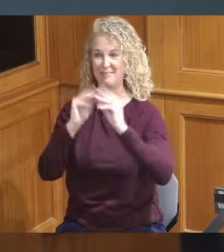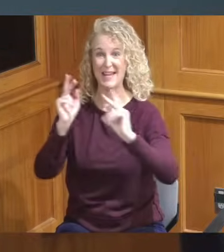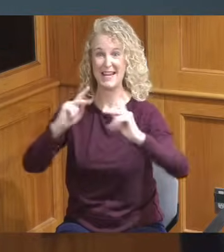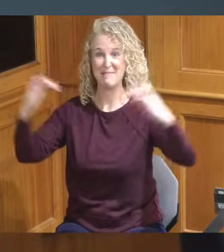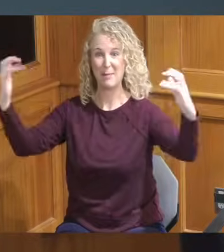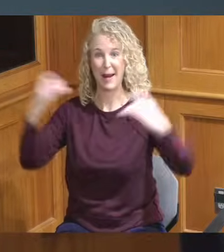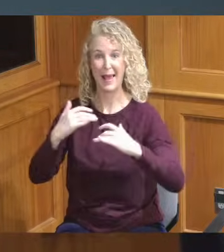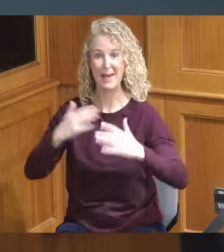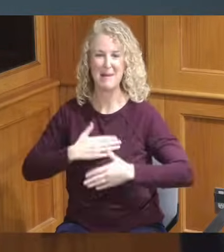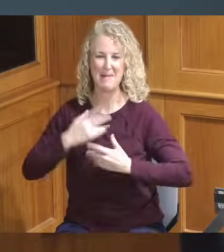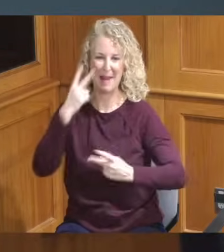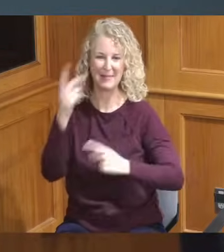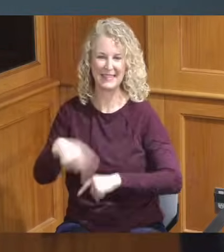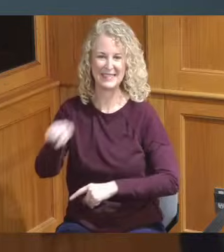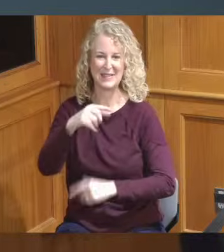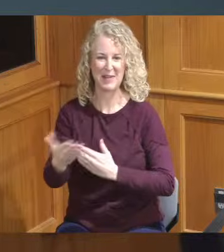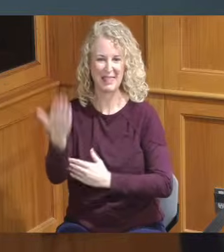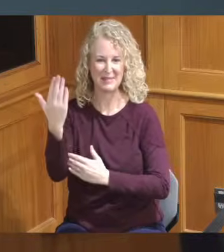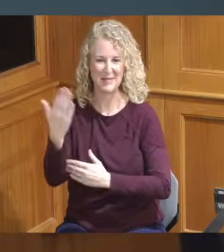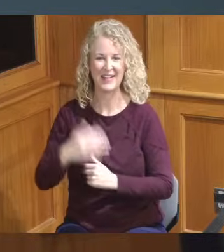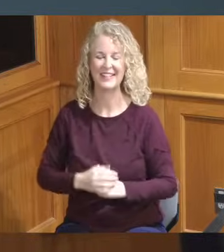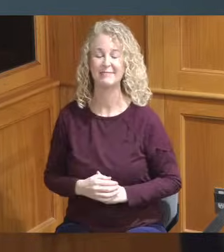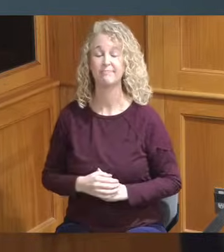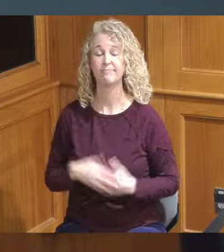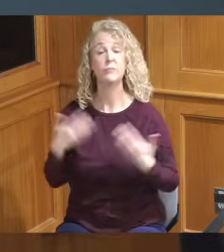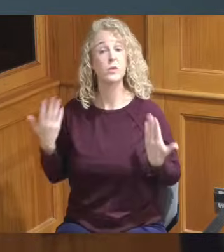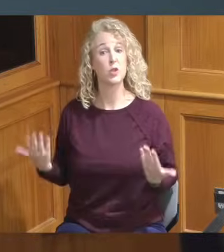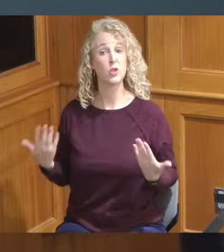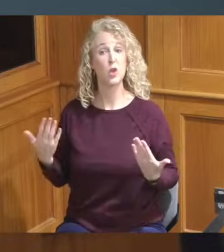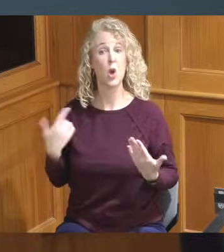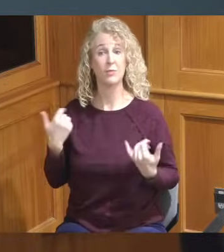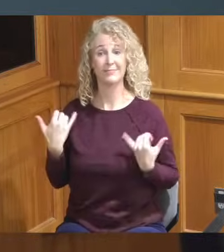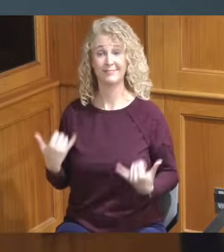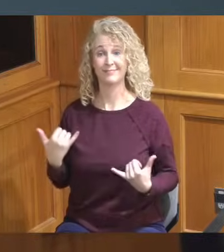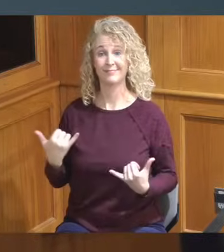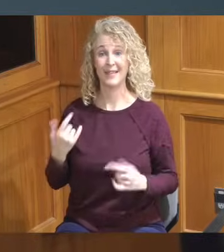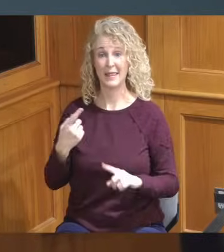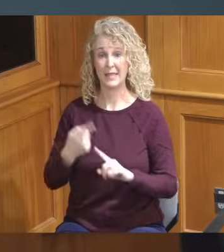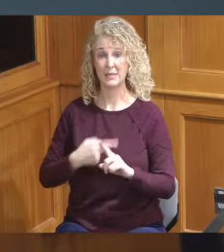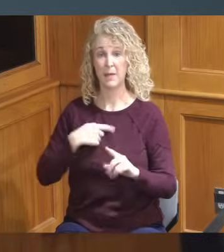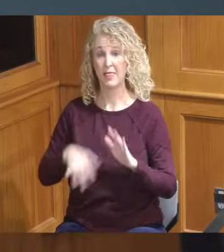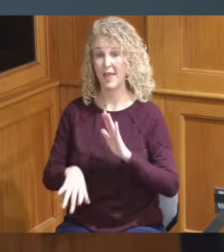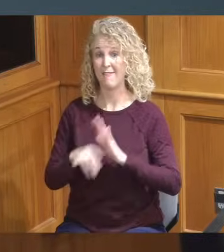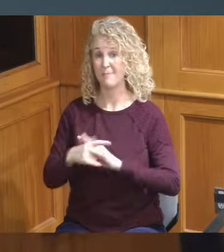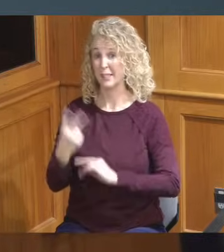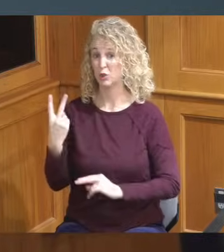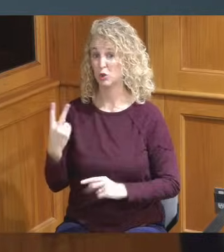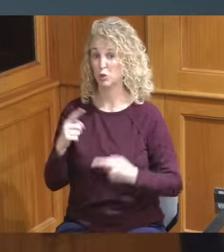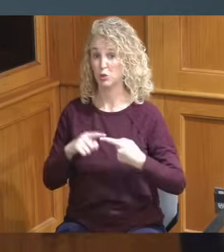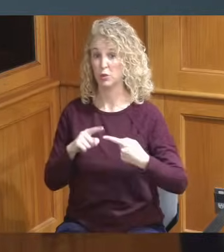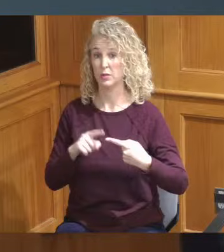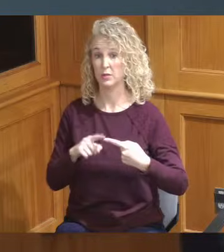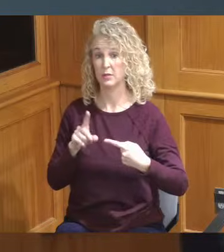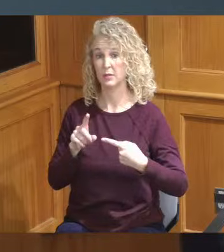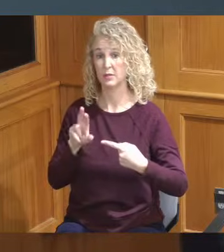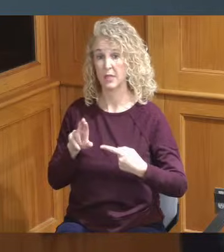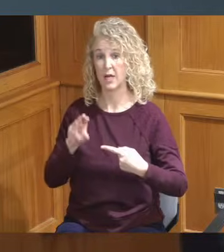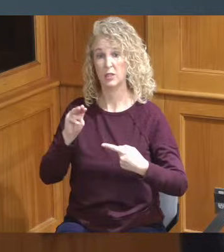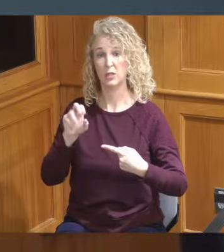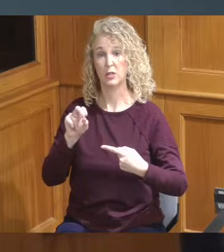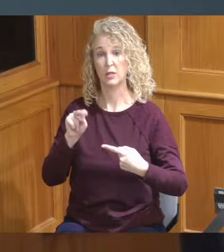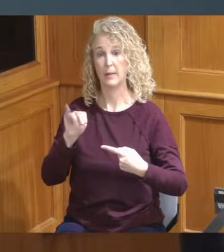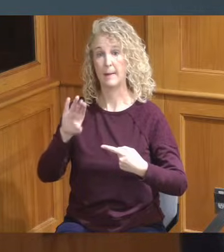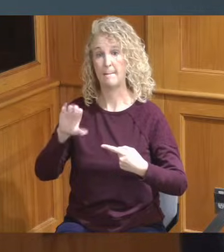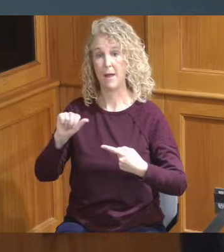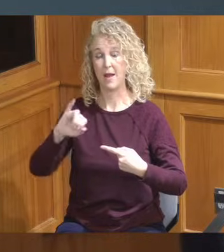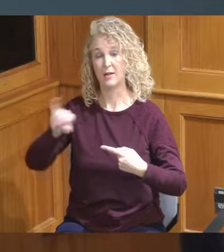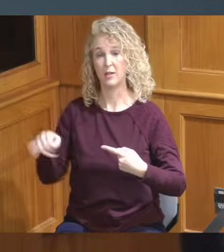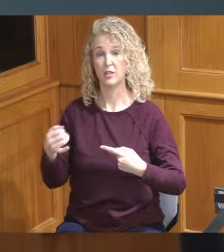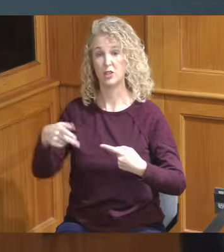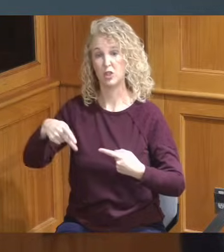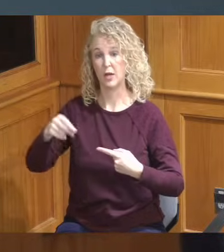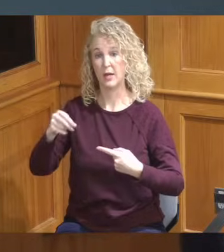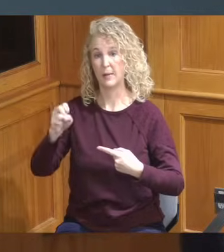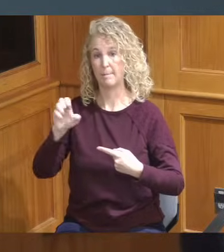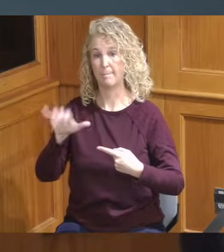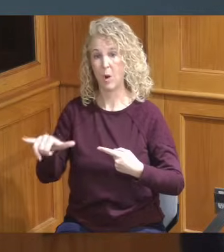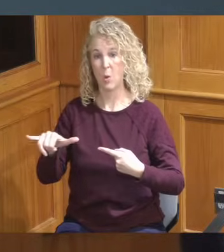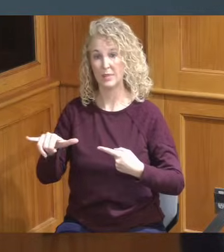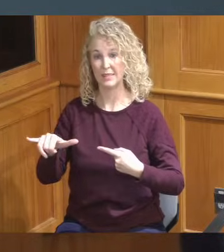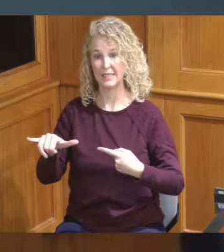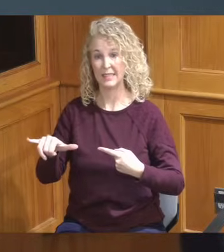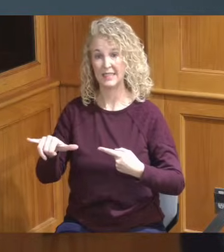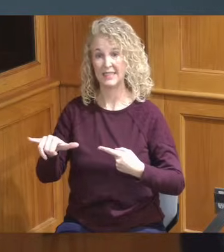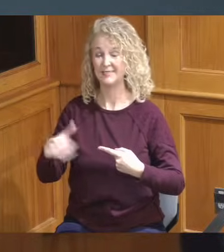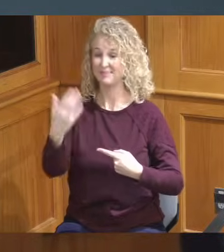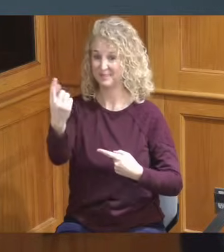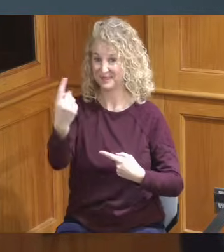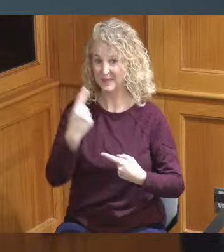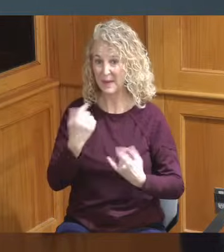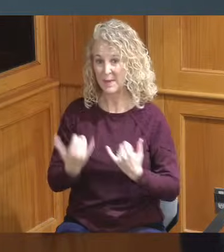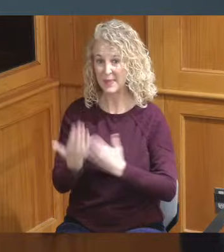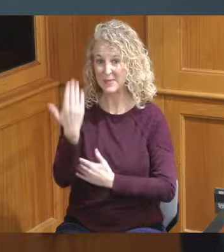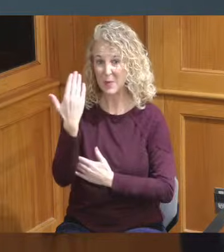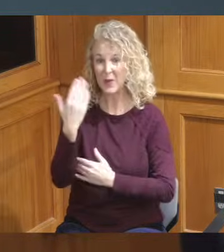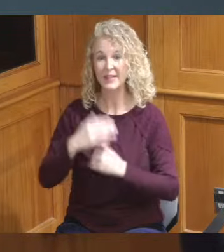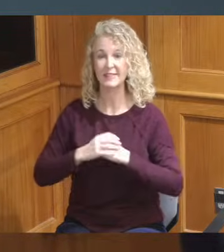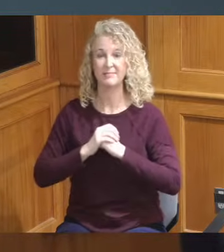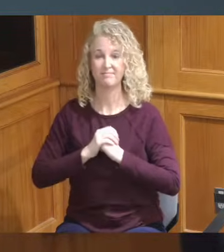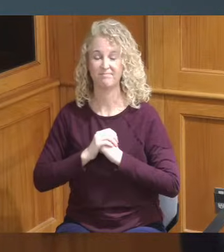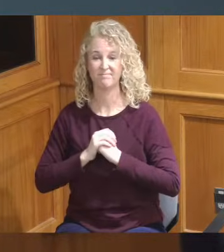everyone here. And so, I have chosen Dr. Monica J. Posey, if she could come forward to the podium.